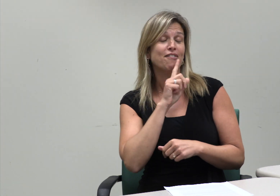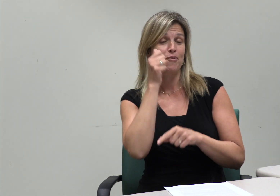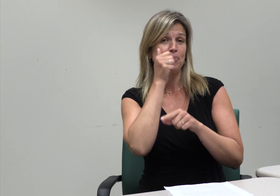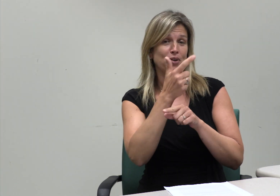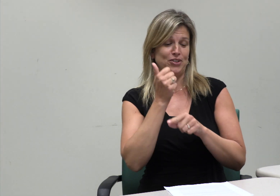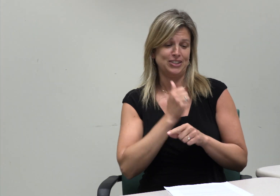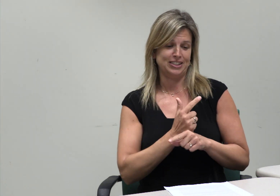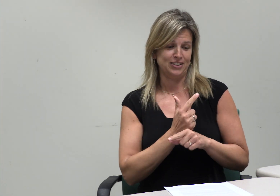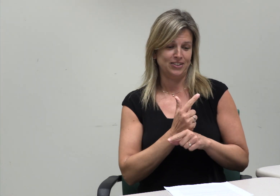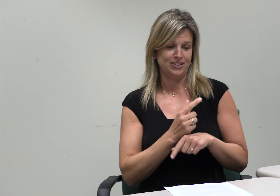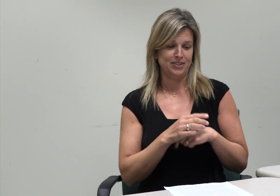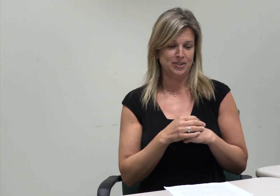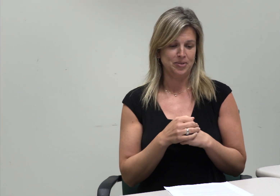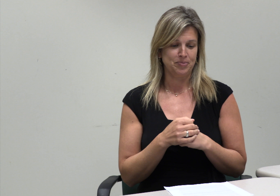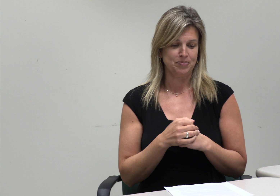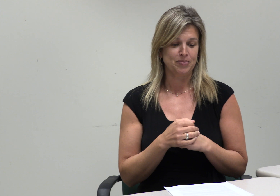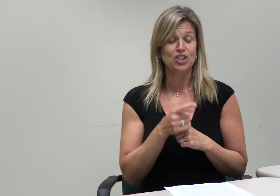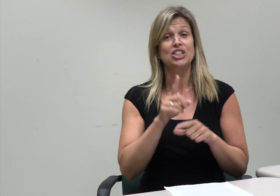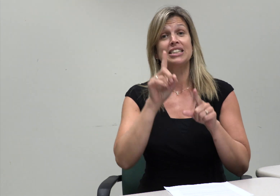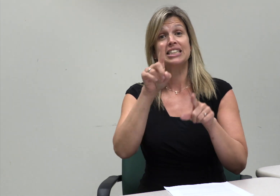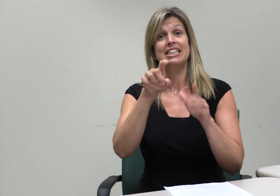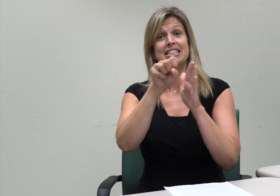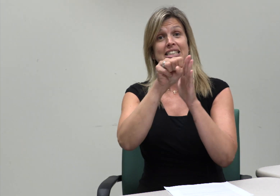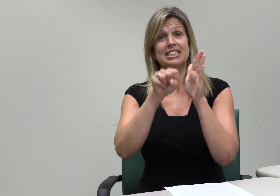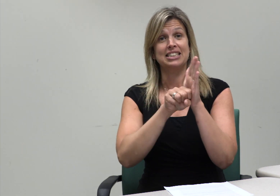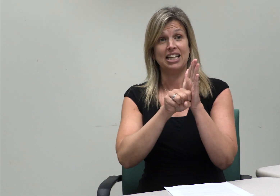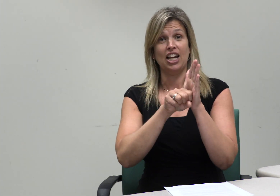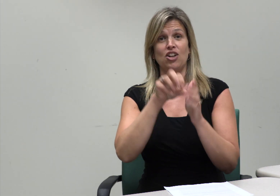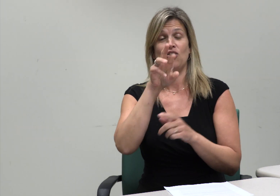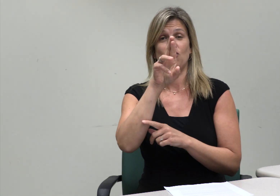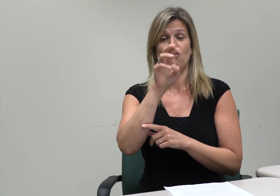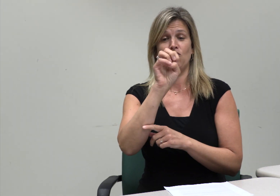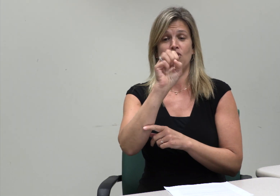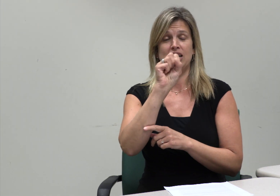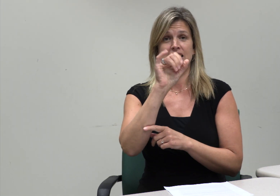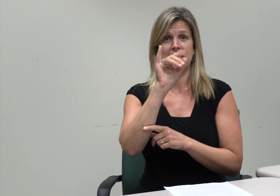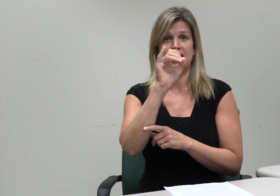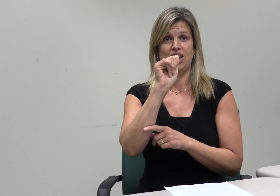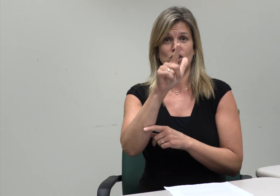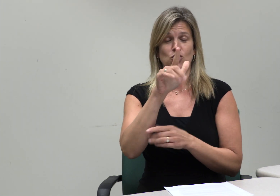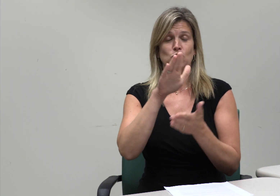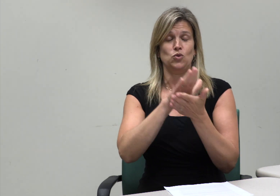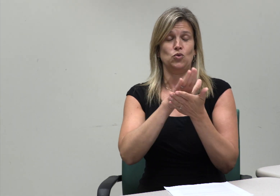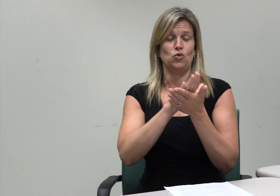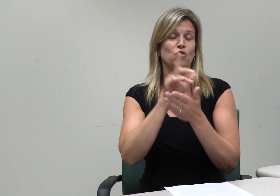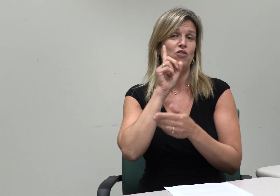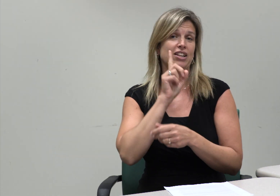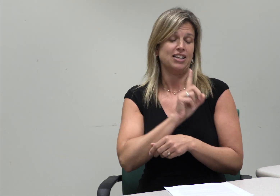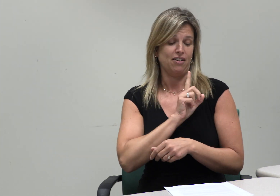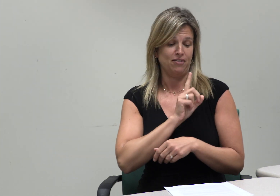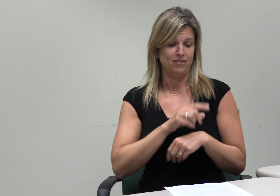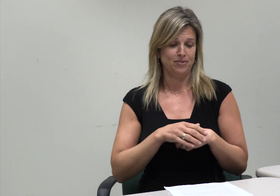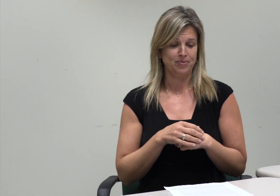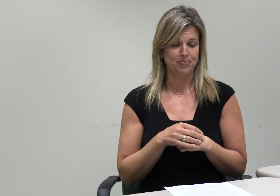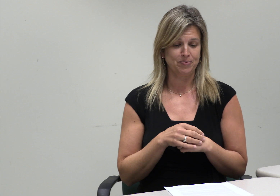She has 3 deaf siblings. She attends the state residential school for the deaf